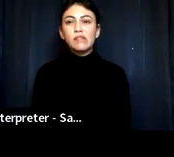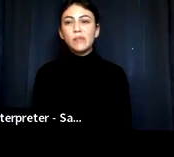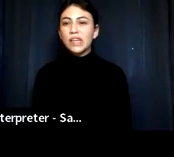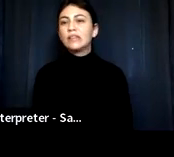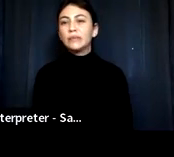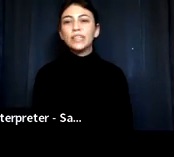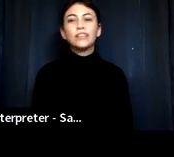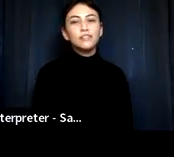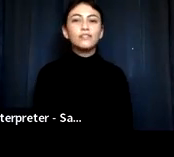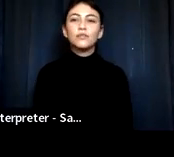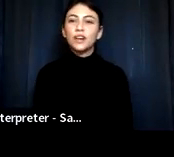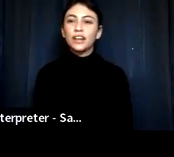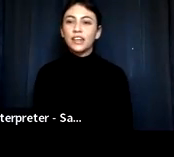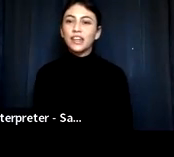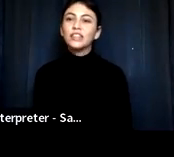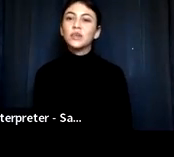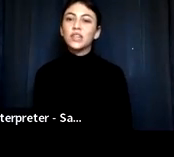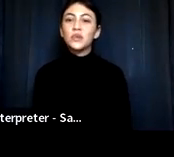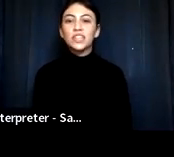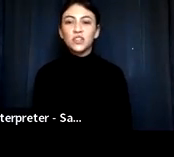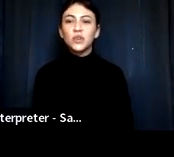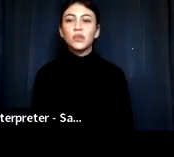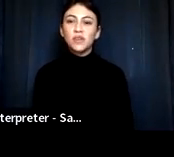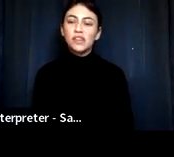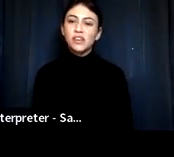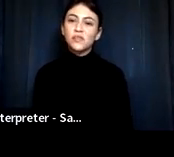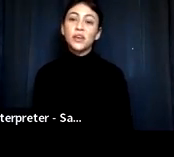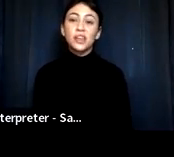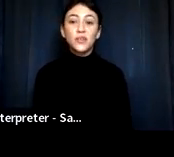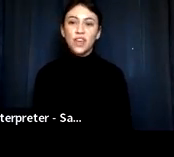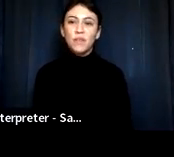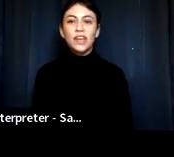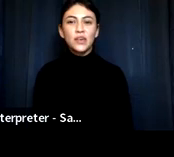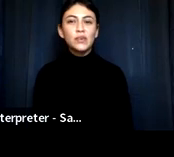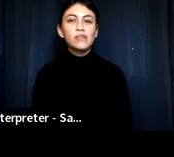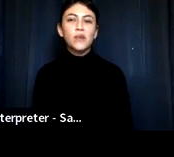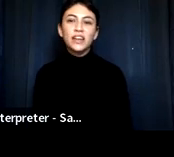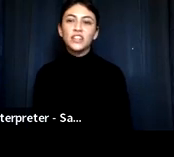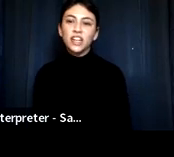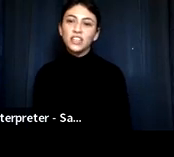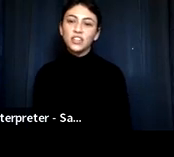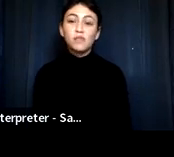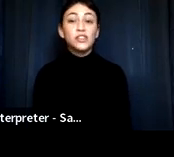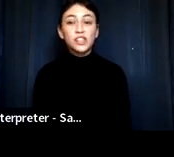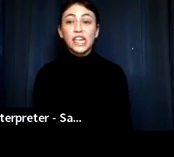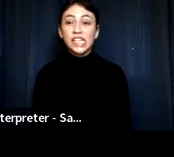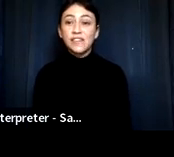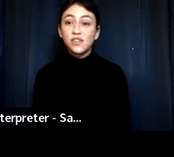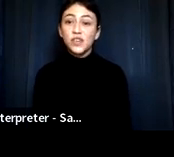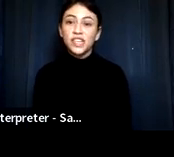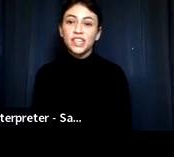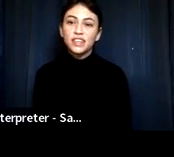It's been a bit rocky in 2022 is when I started working with them, and it was quite a challenge, especially as a deaf student.